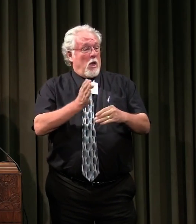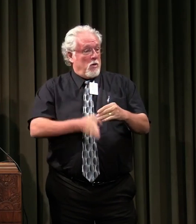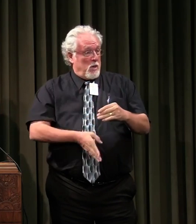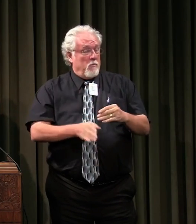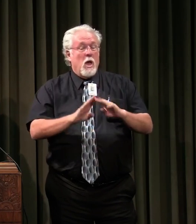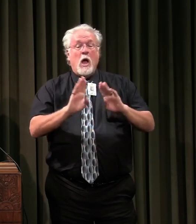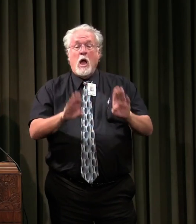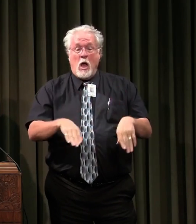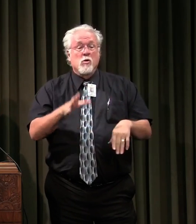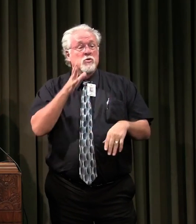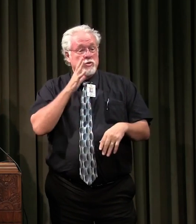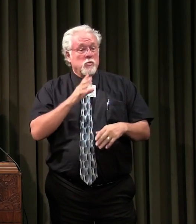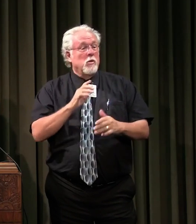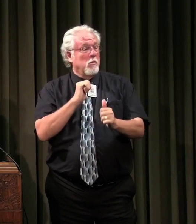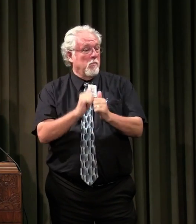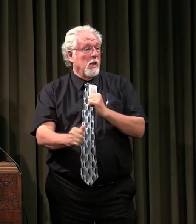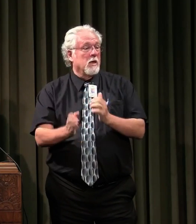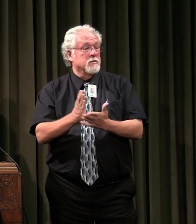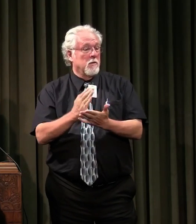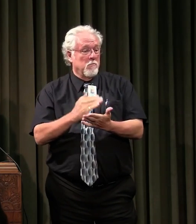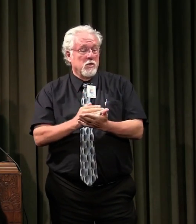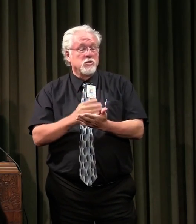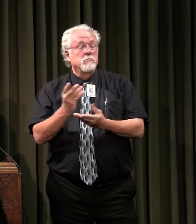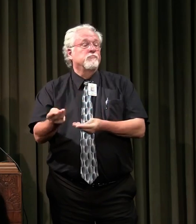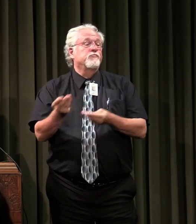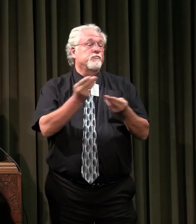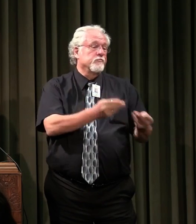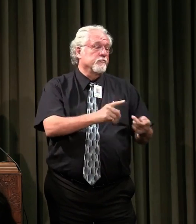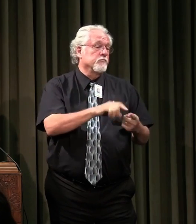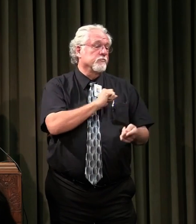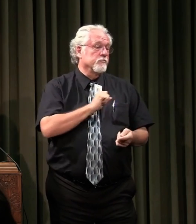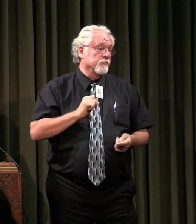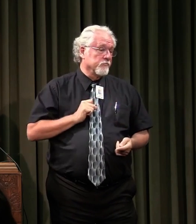going to pass a budget is going to go to the Senate and is happens in almost